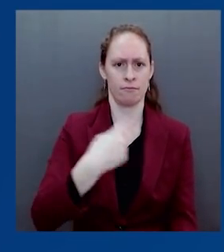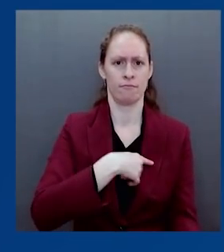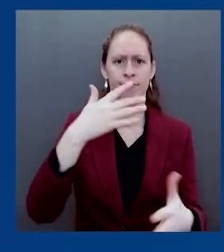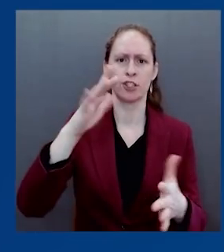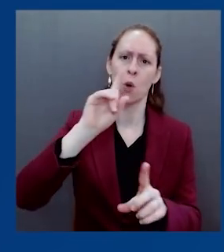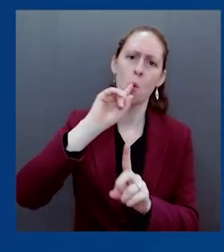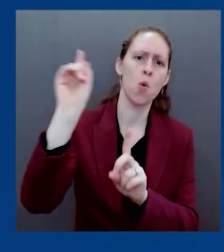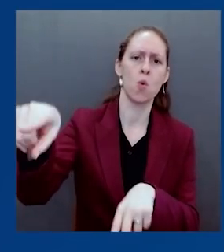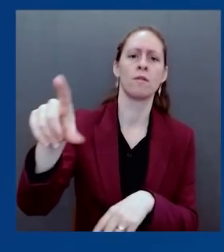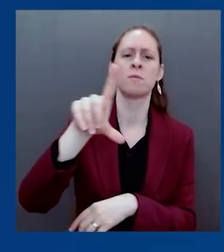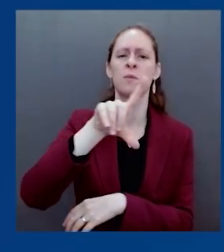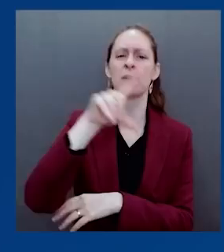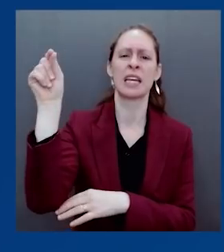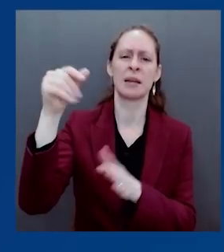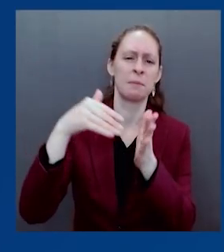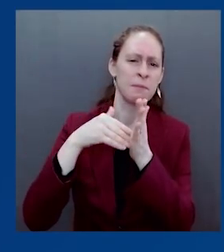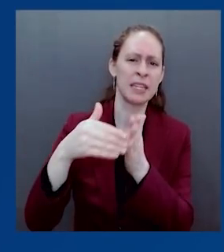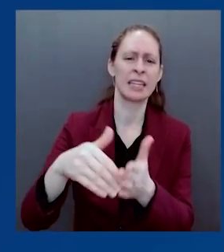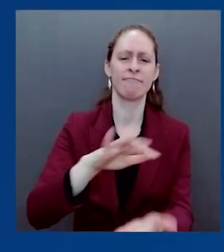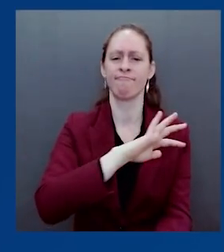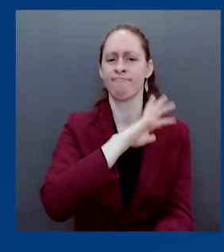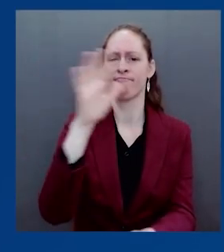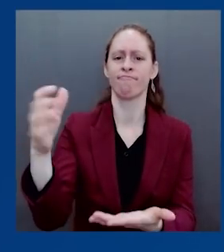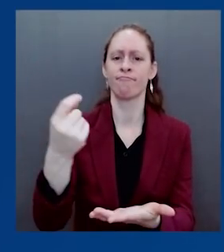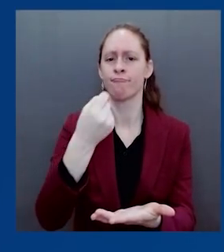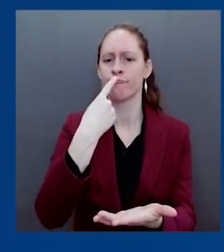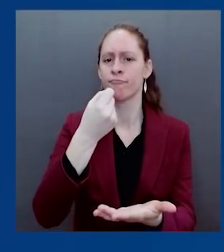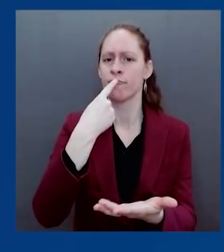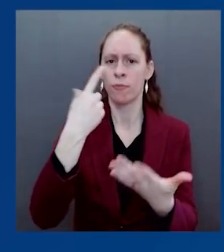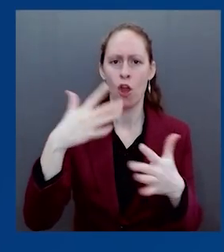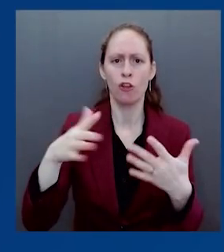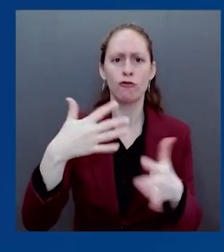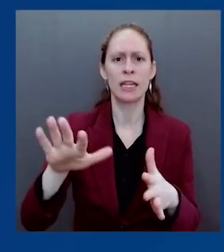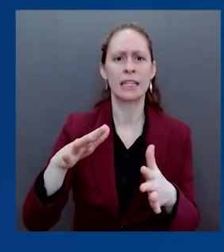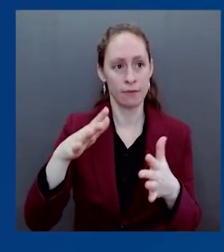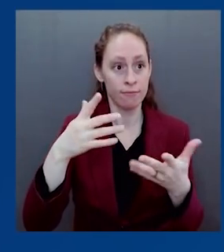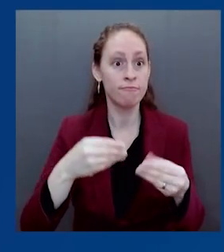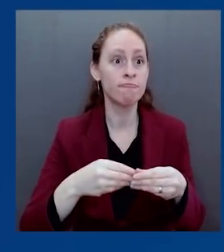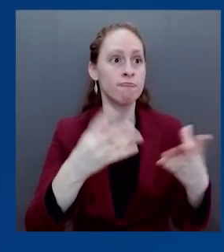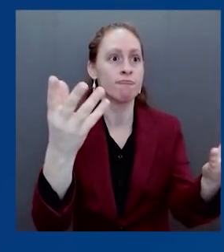we're further accelerating the delivery of these pills so that we'll have the first 10 million